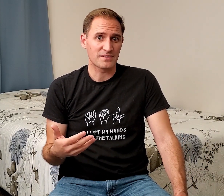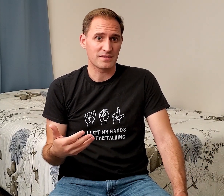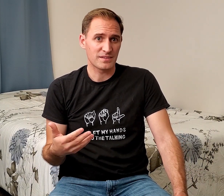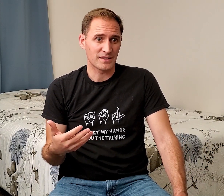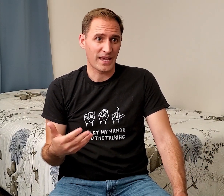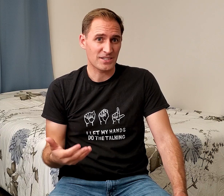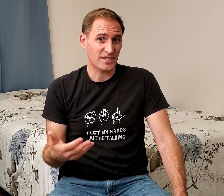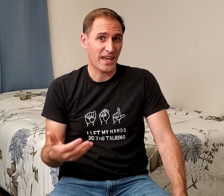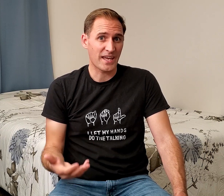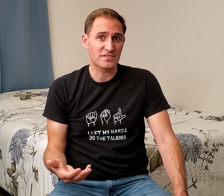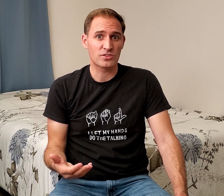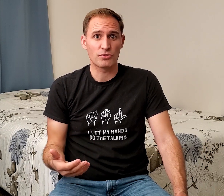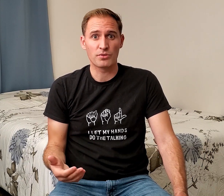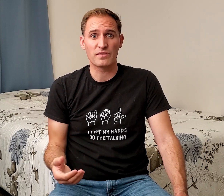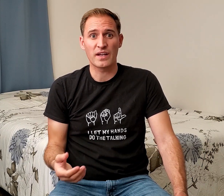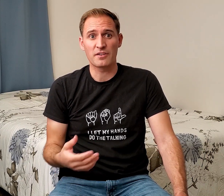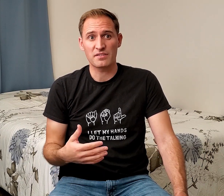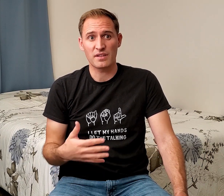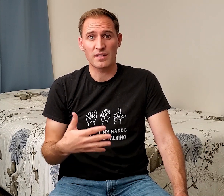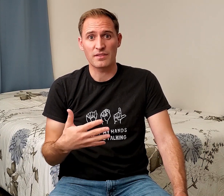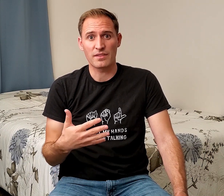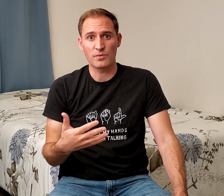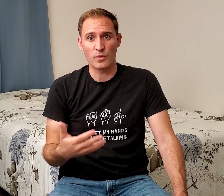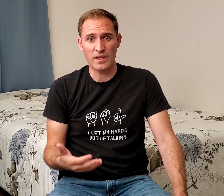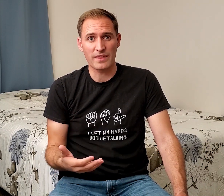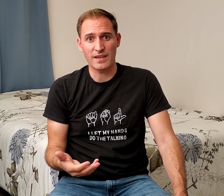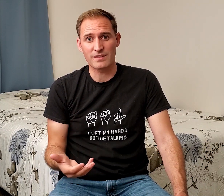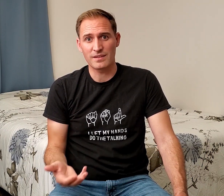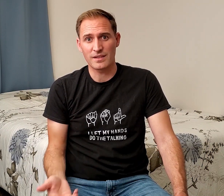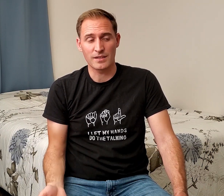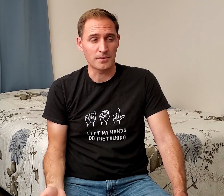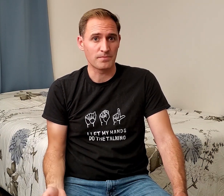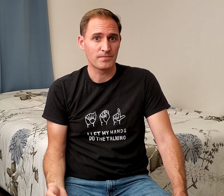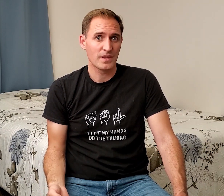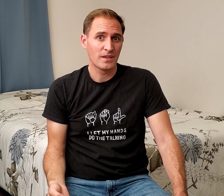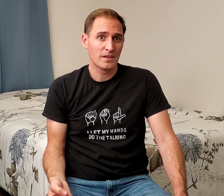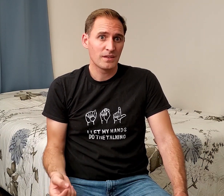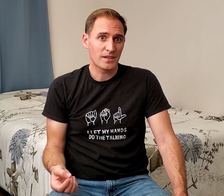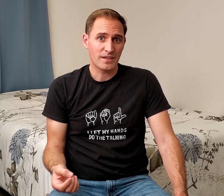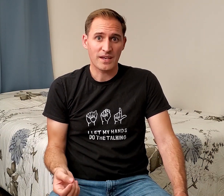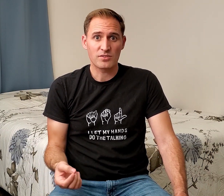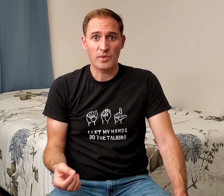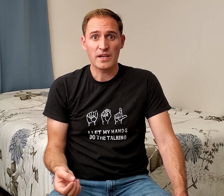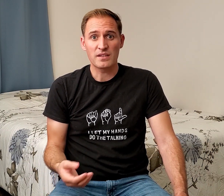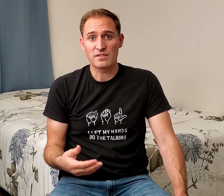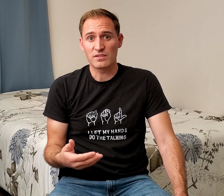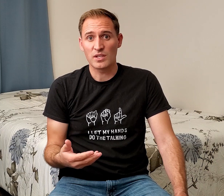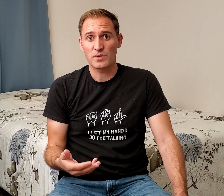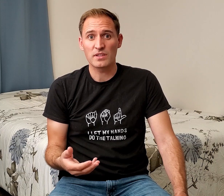actually has the corona virus the way that attacks your body is it typically